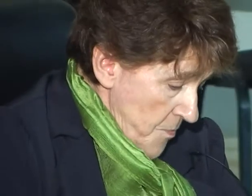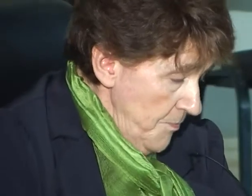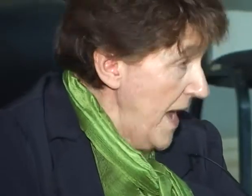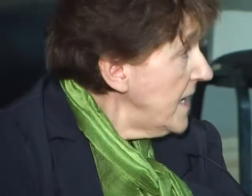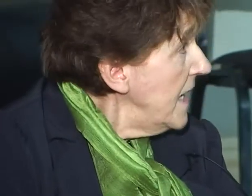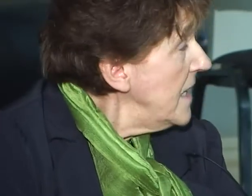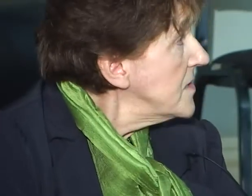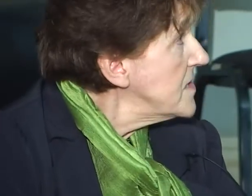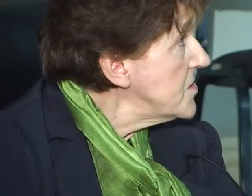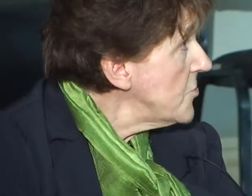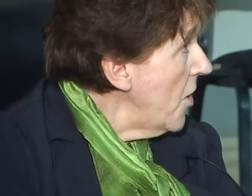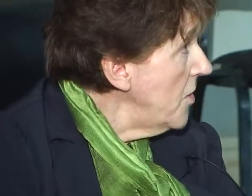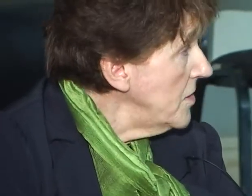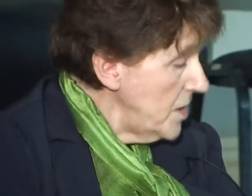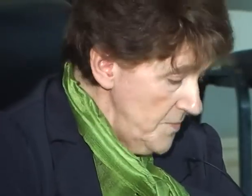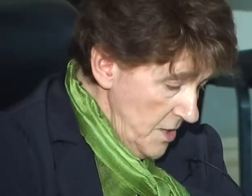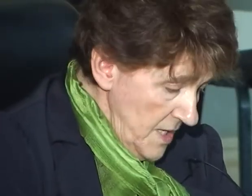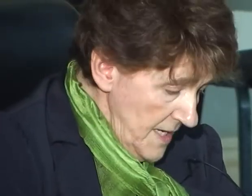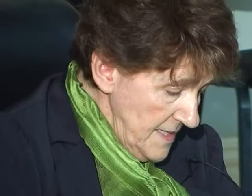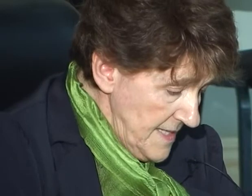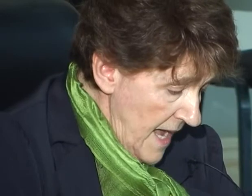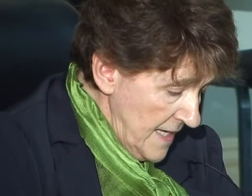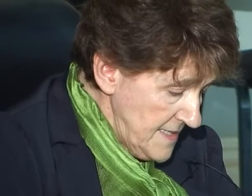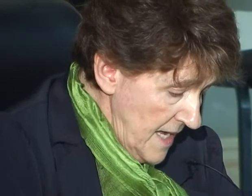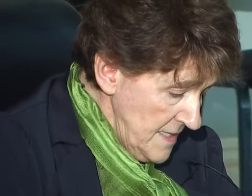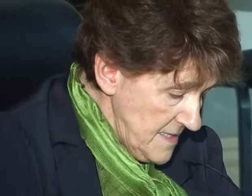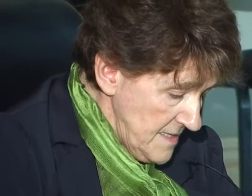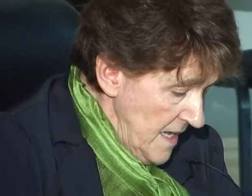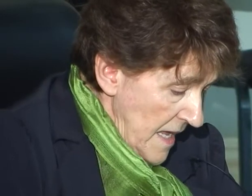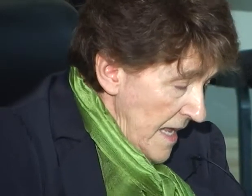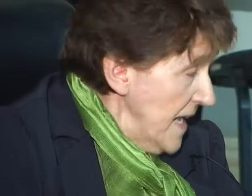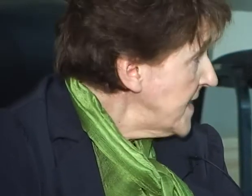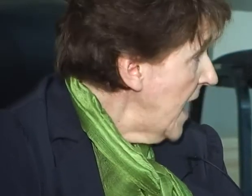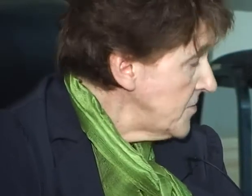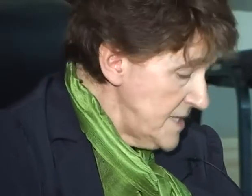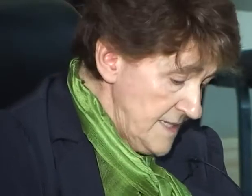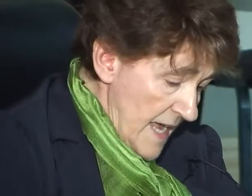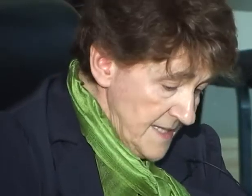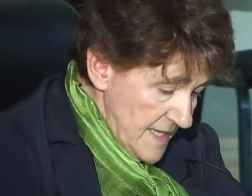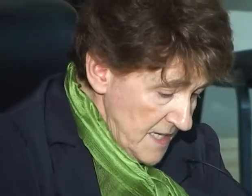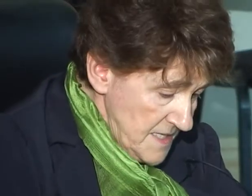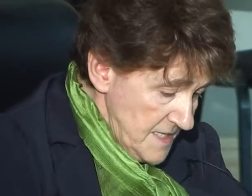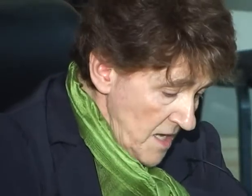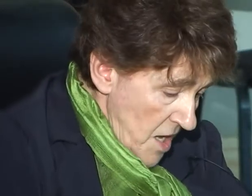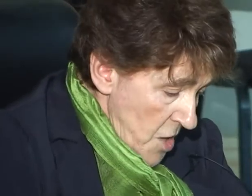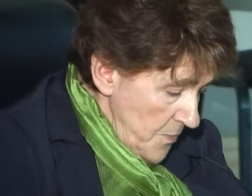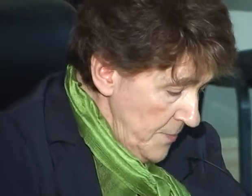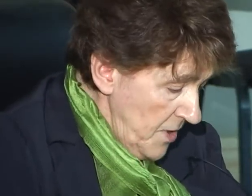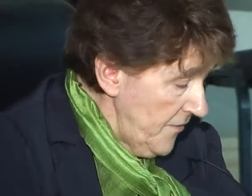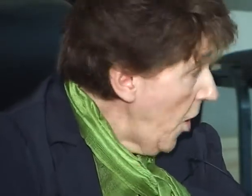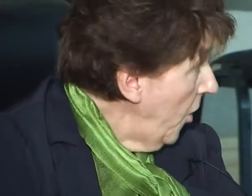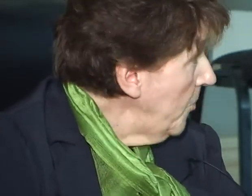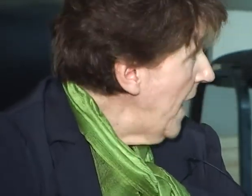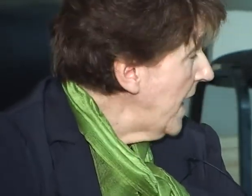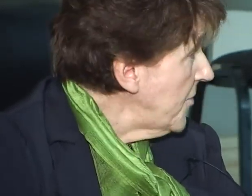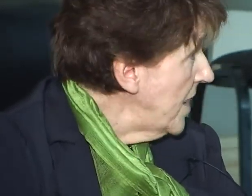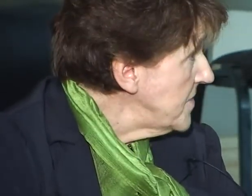Banking strong communities' assets, it counts as assets people of all backgrounds